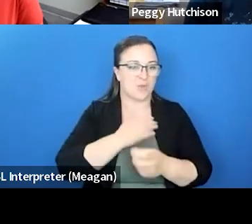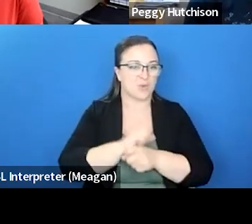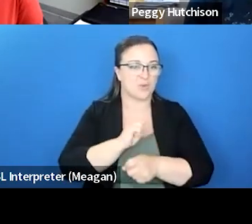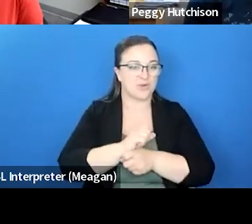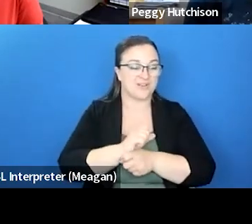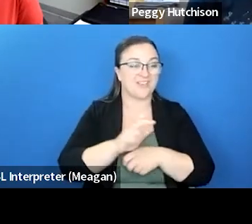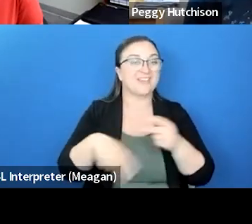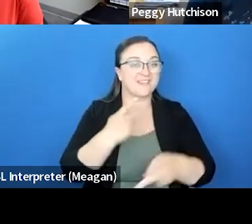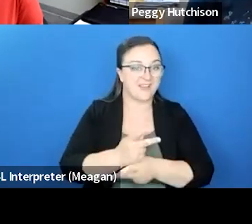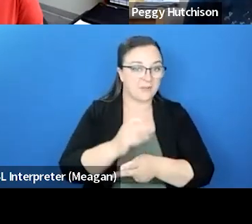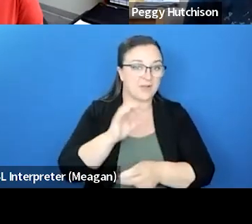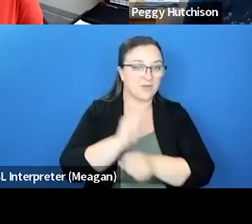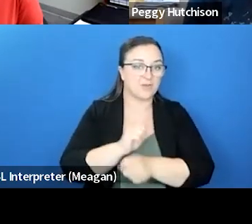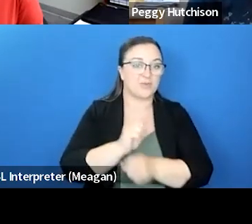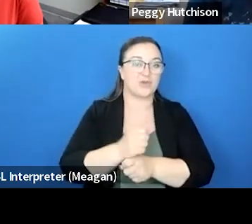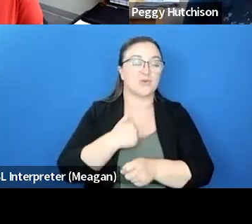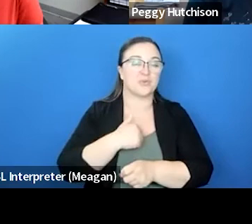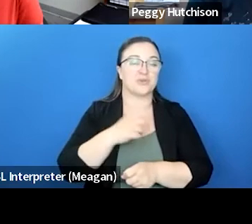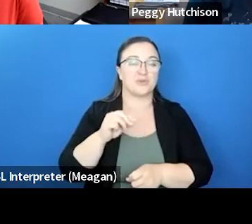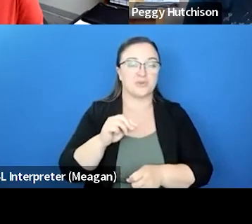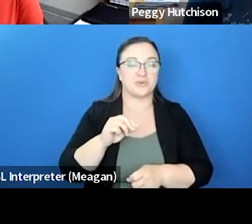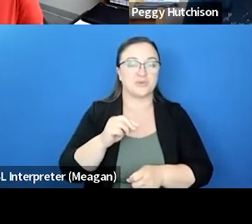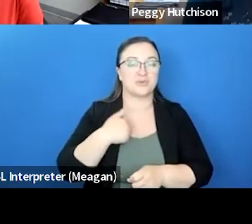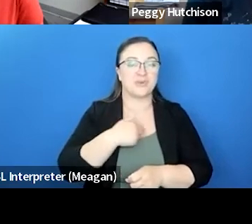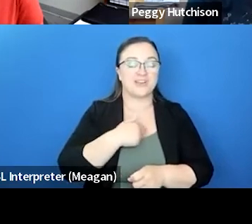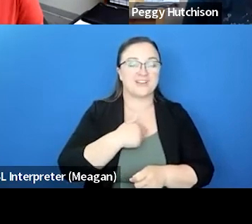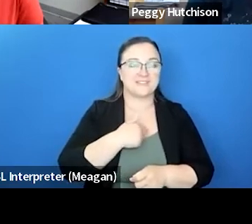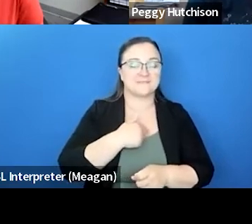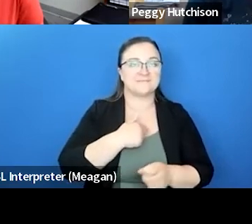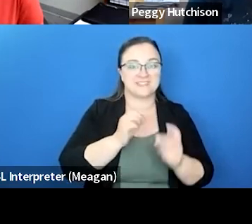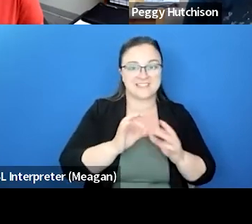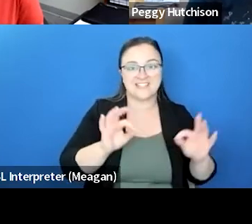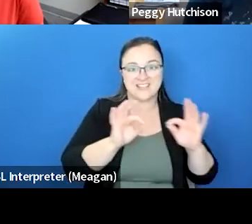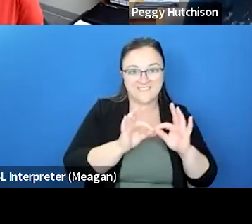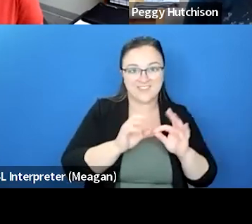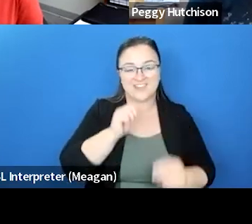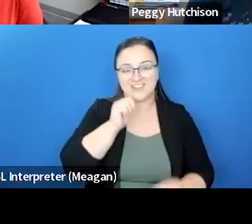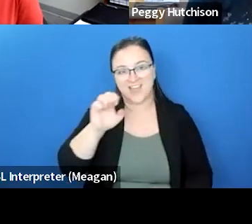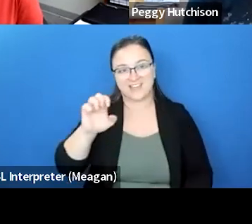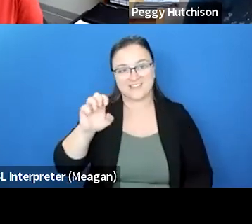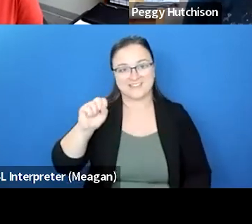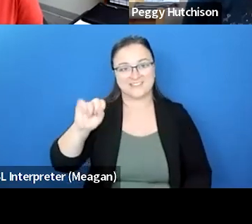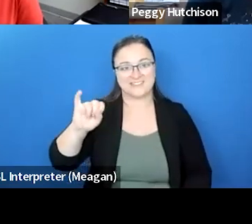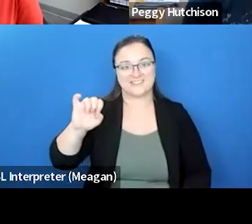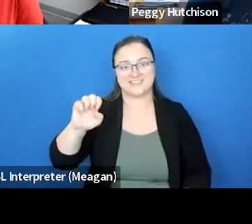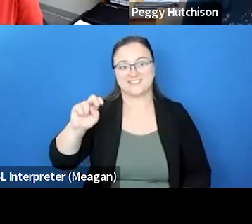that we do, that we're significant and not essential. And people really do have, no matter how much their trauma,